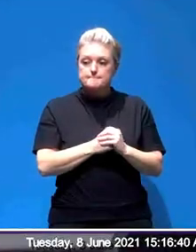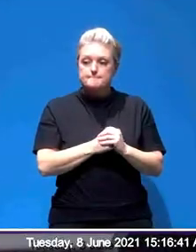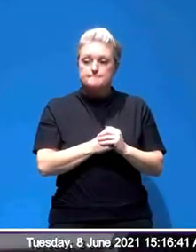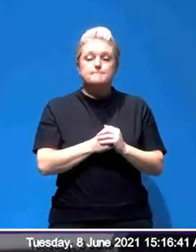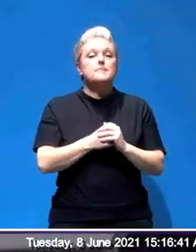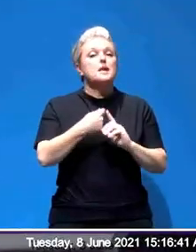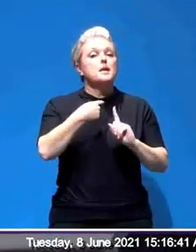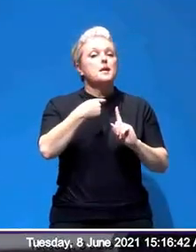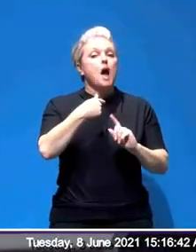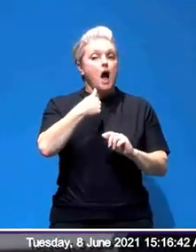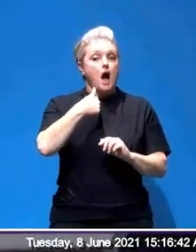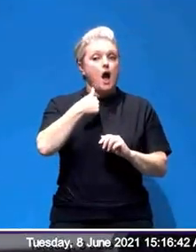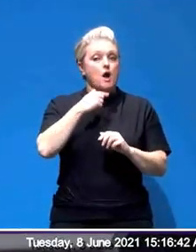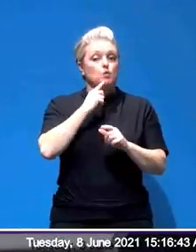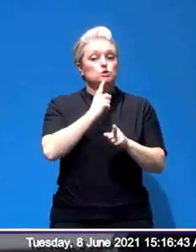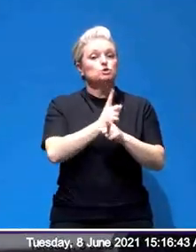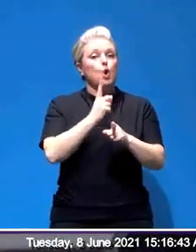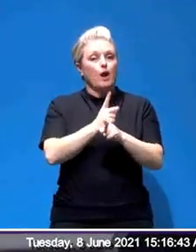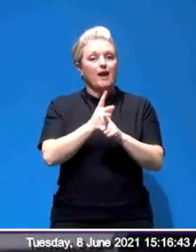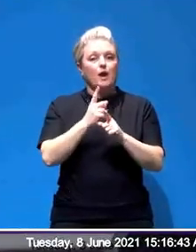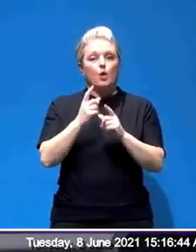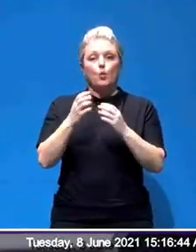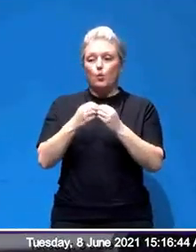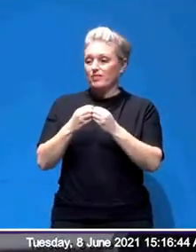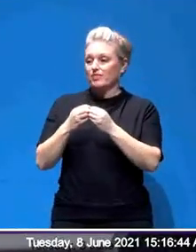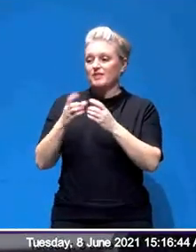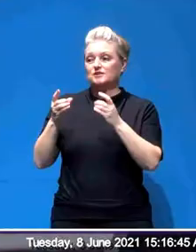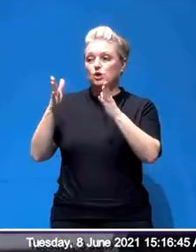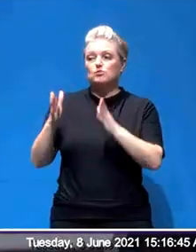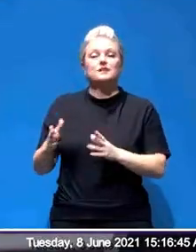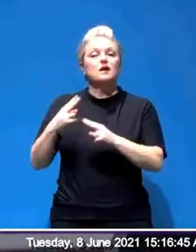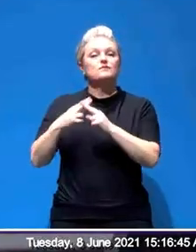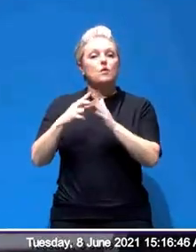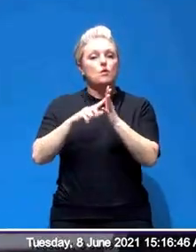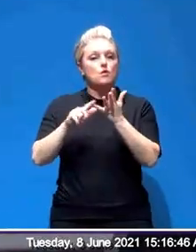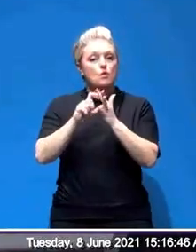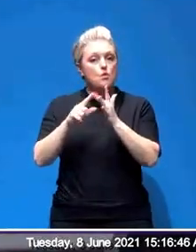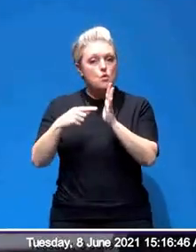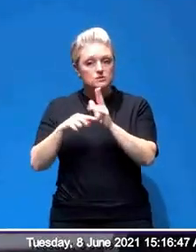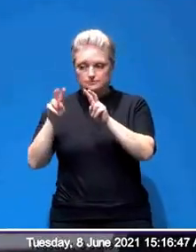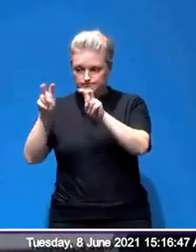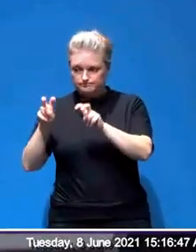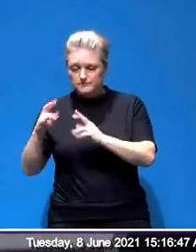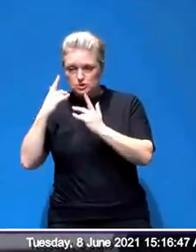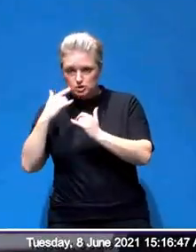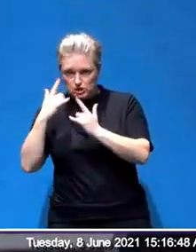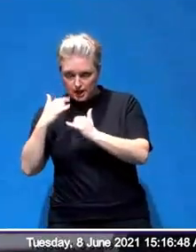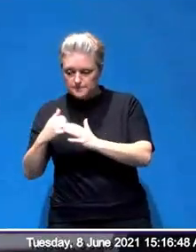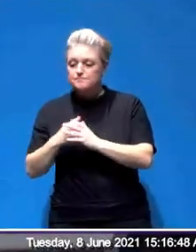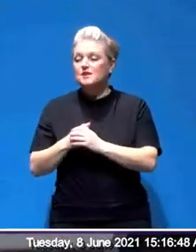of Audit and asked him when he was putting his audit schedule together, if